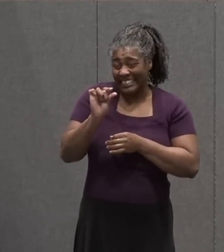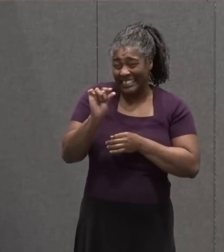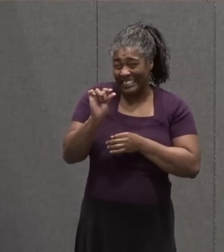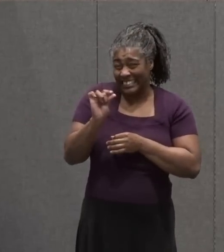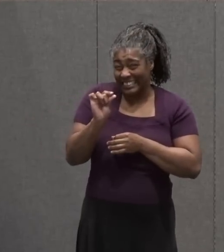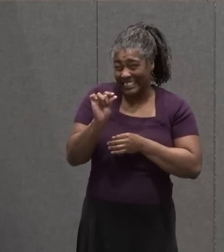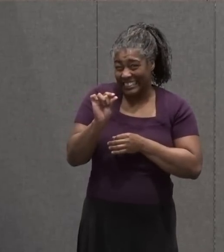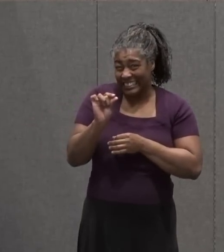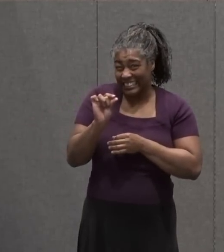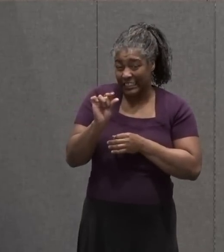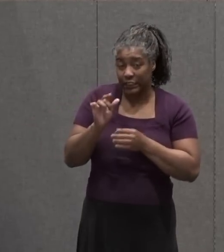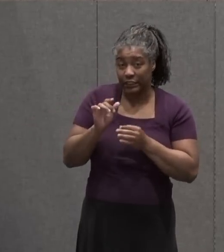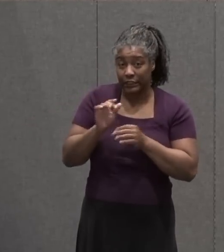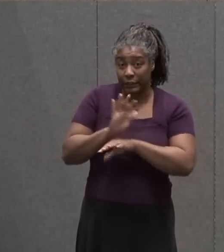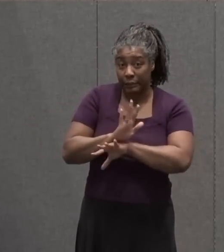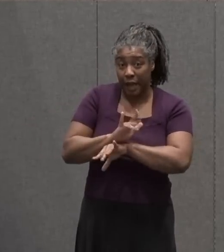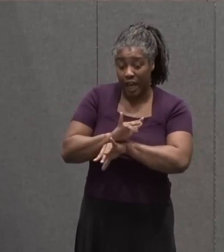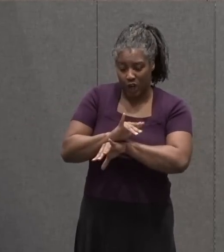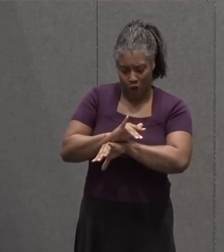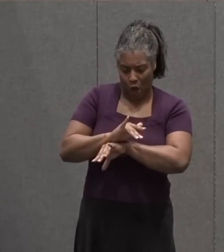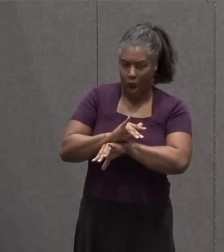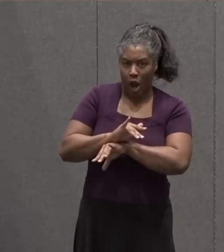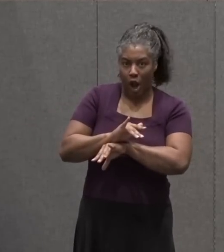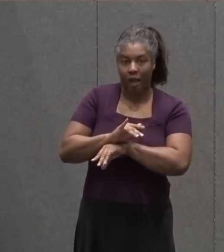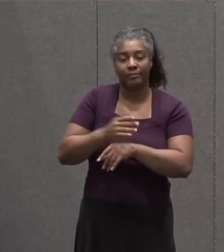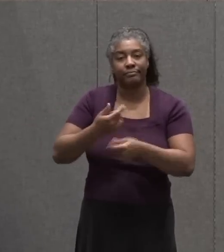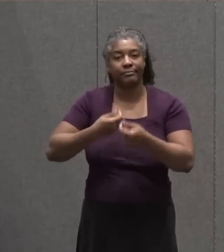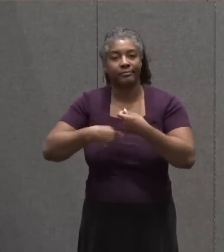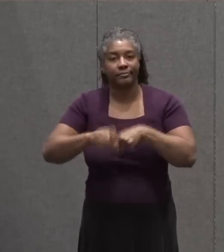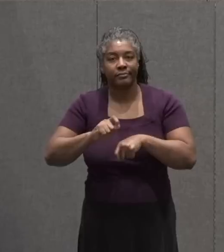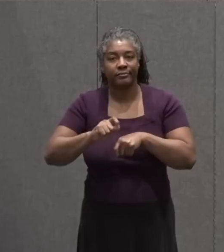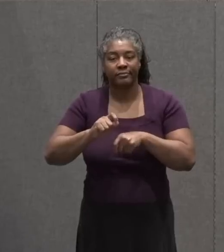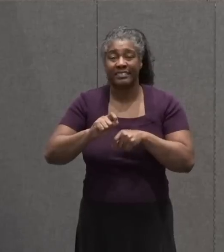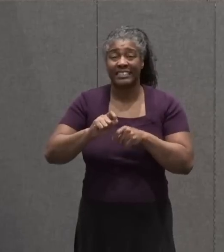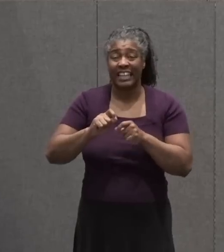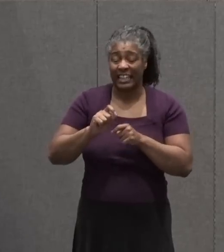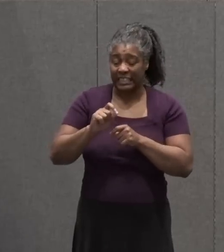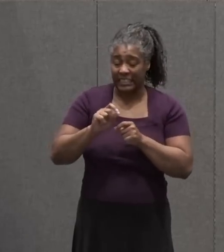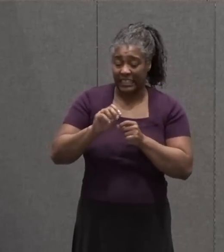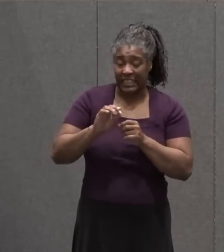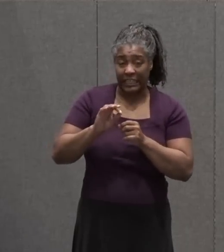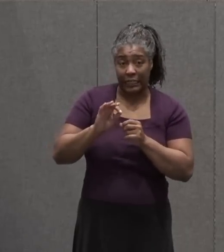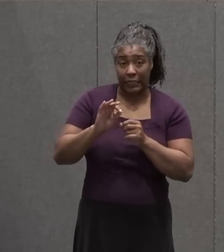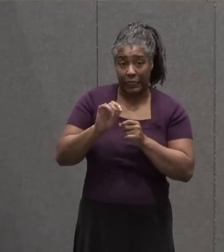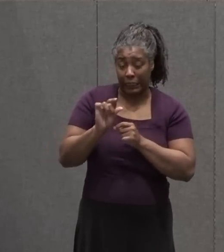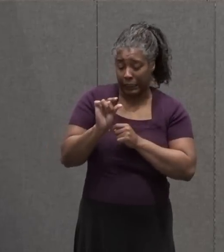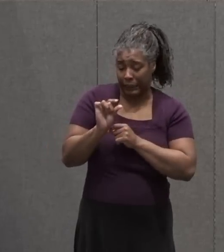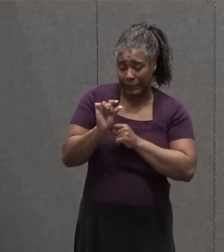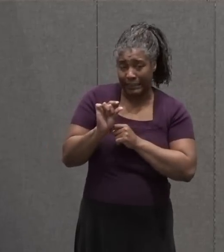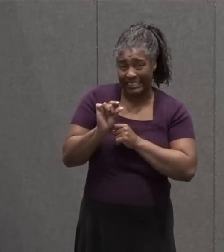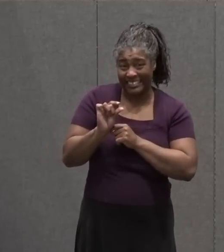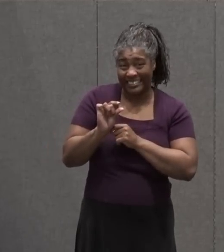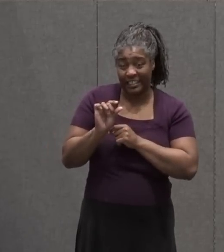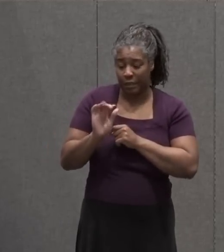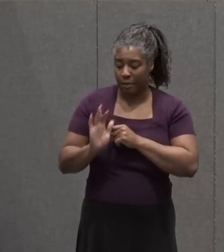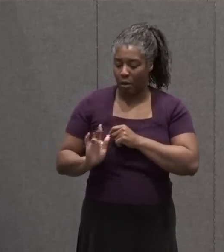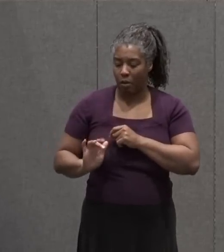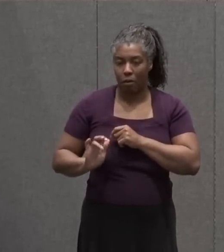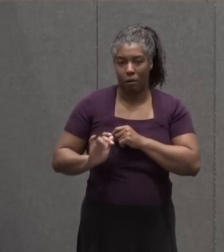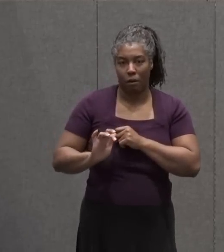focus power to help you replace the word with an action.